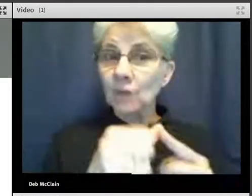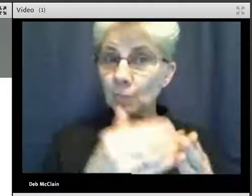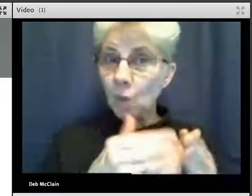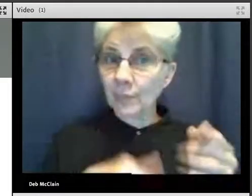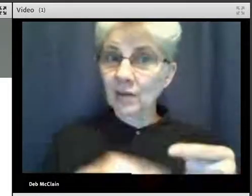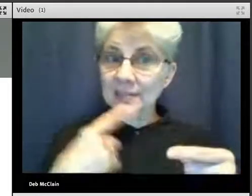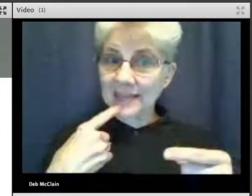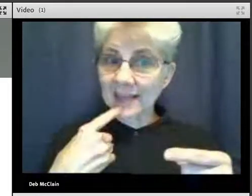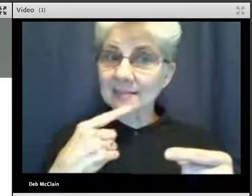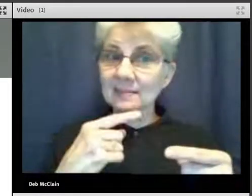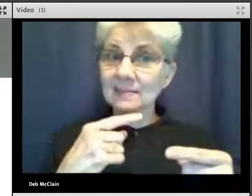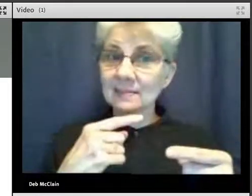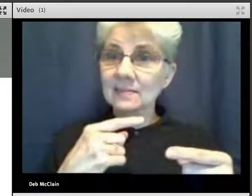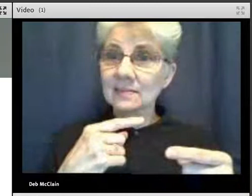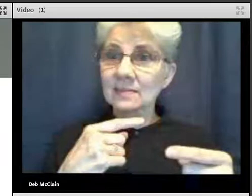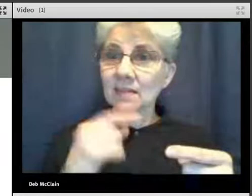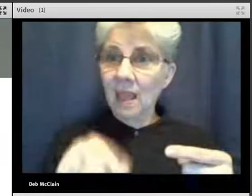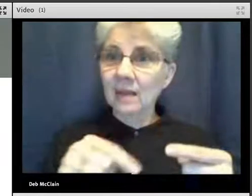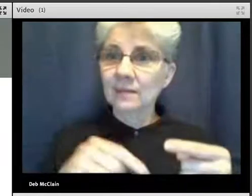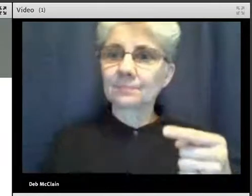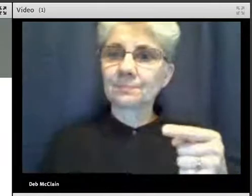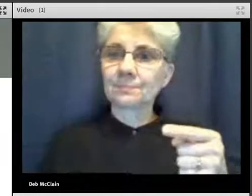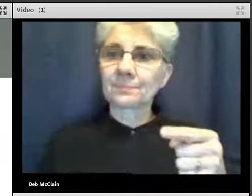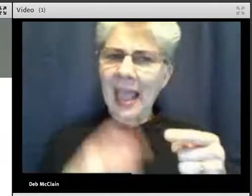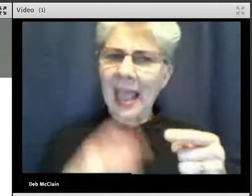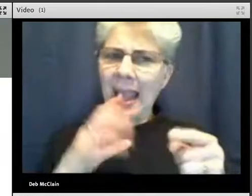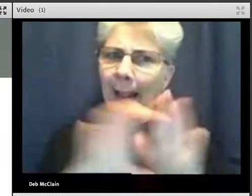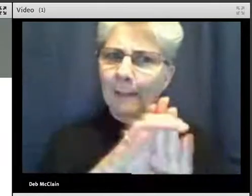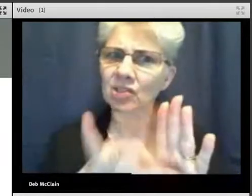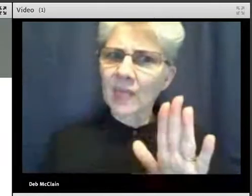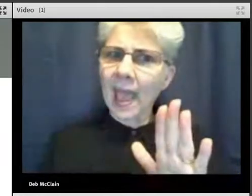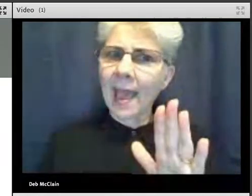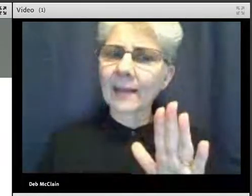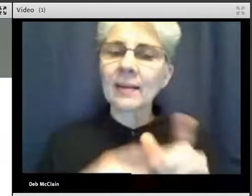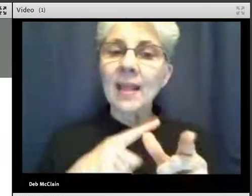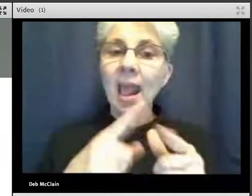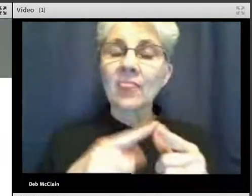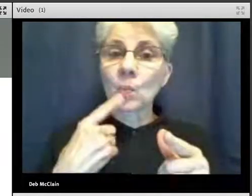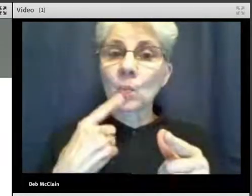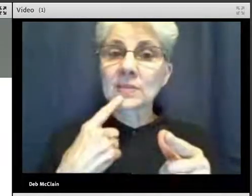which is that first part right there. It says this is an image.